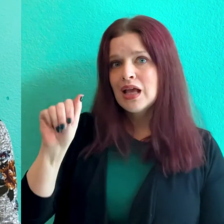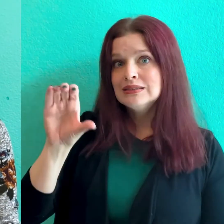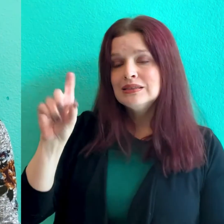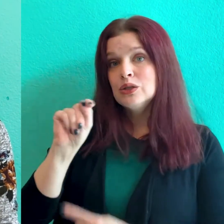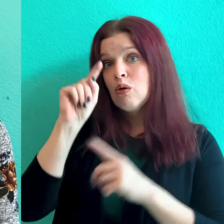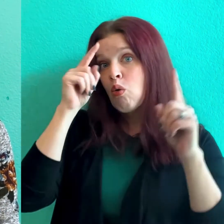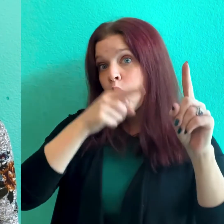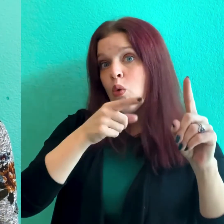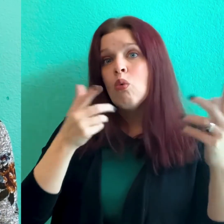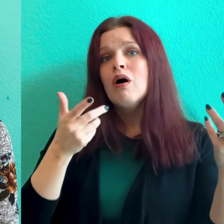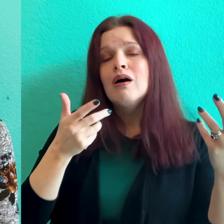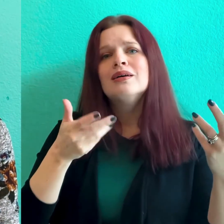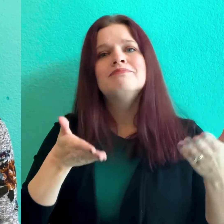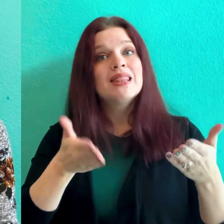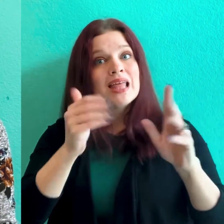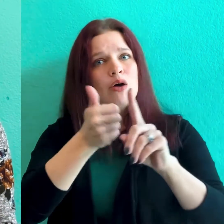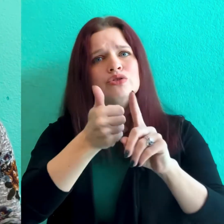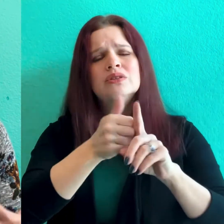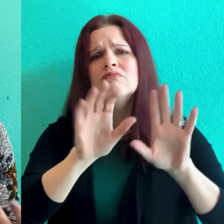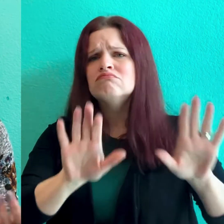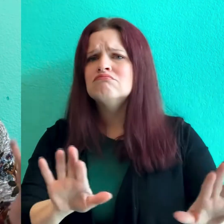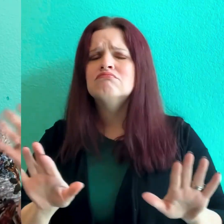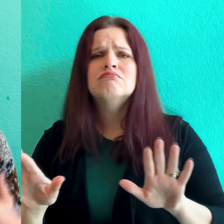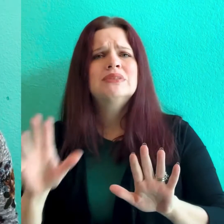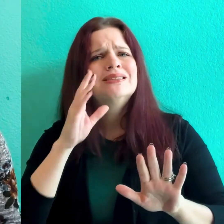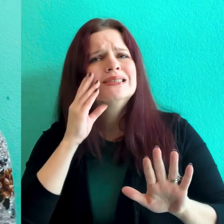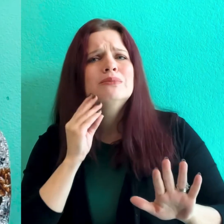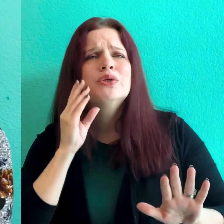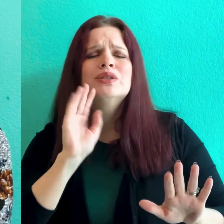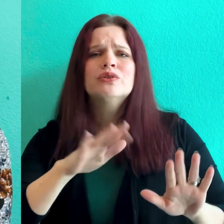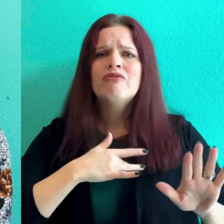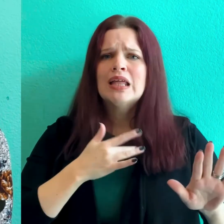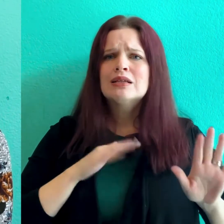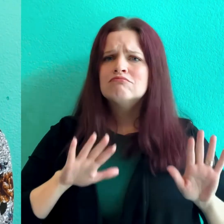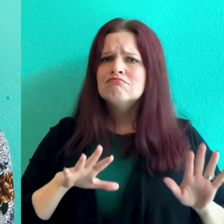The goal of ACT is to allow yourself to just experience and sit with those feelings.